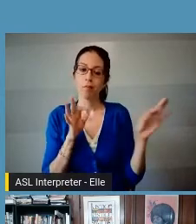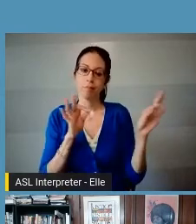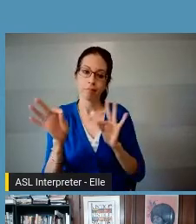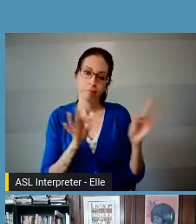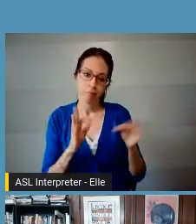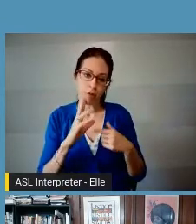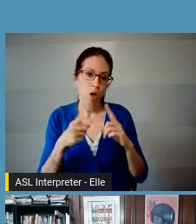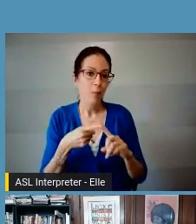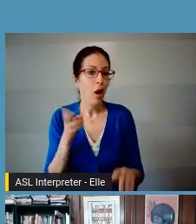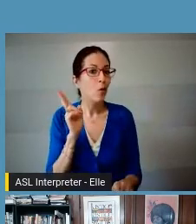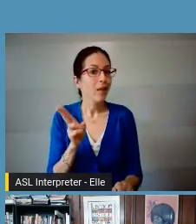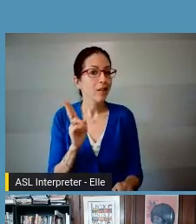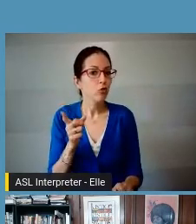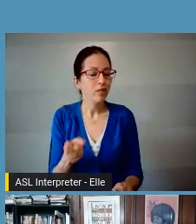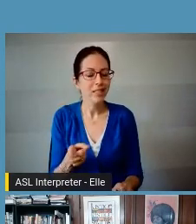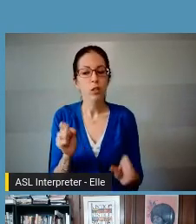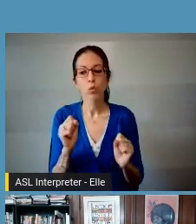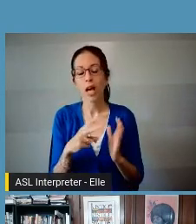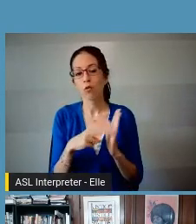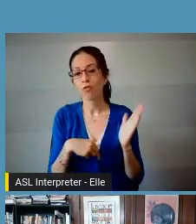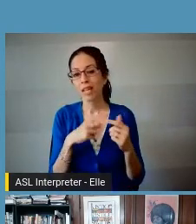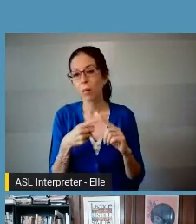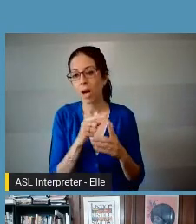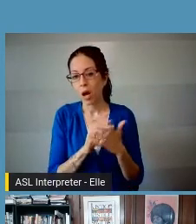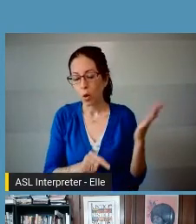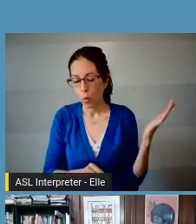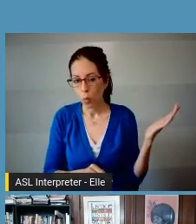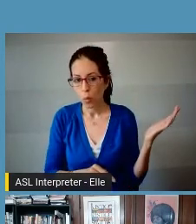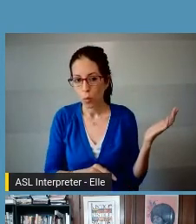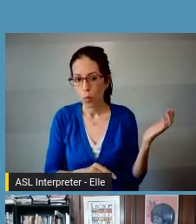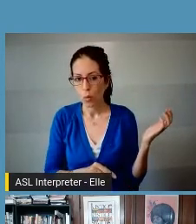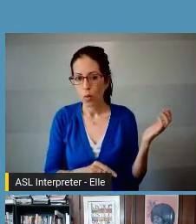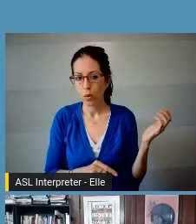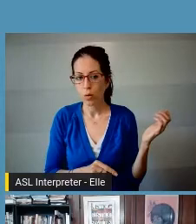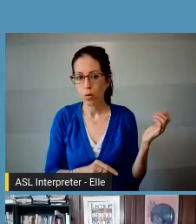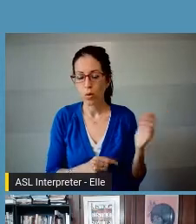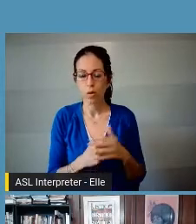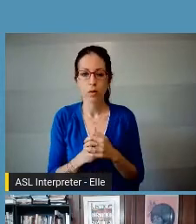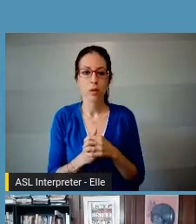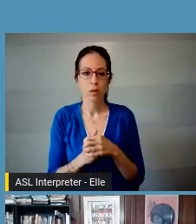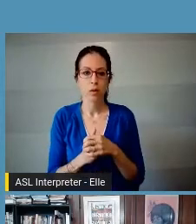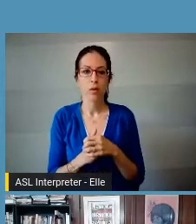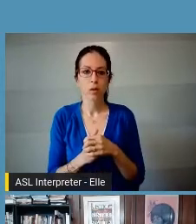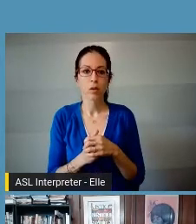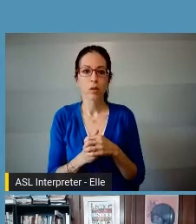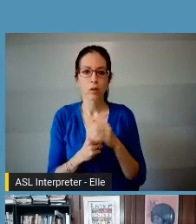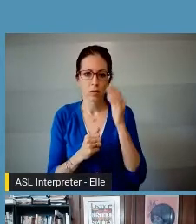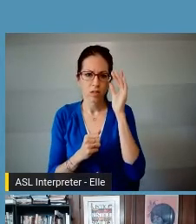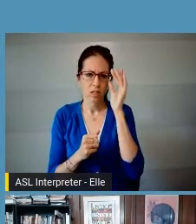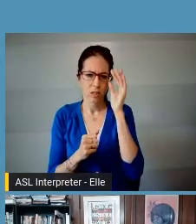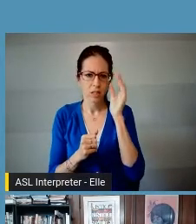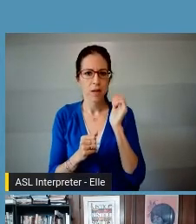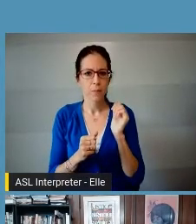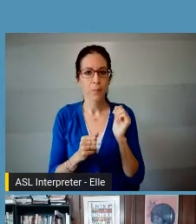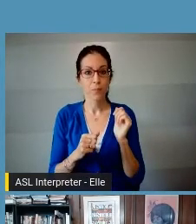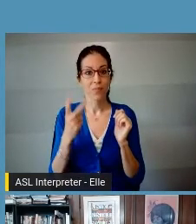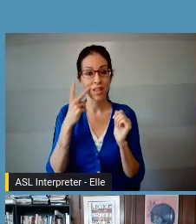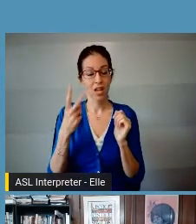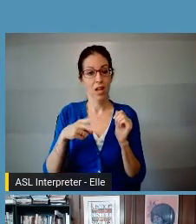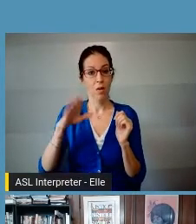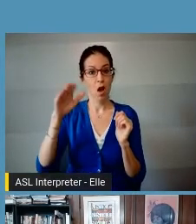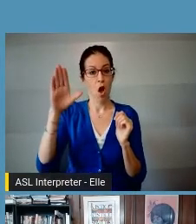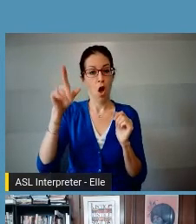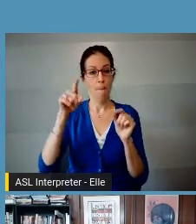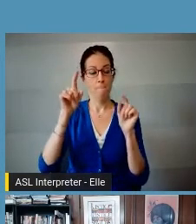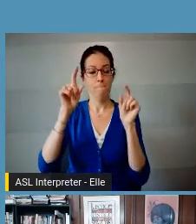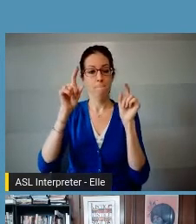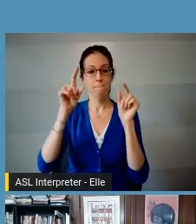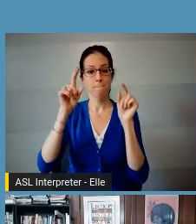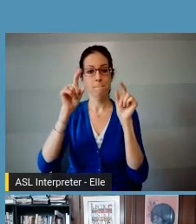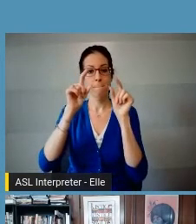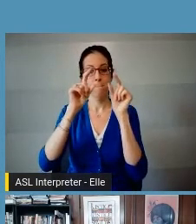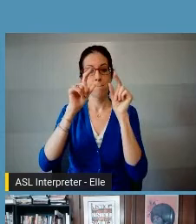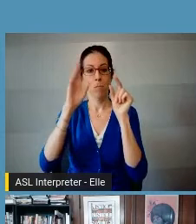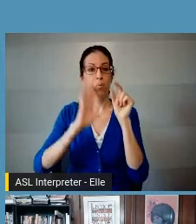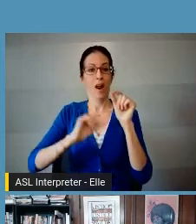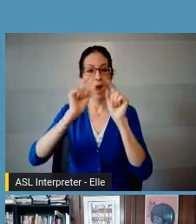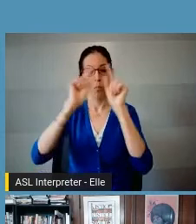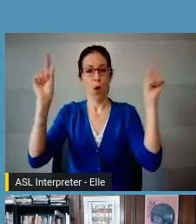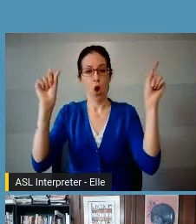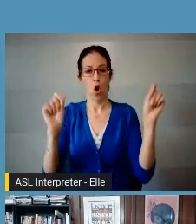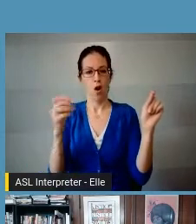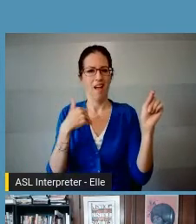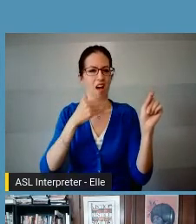about and it's bringing your attention to these navigational aids at the top. And also